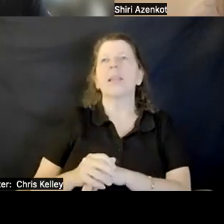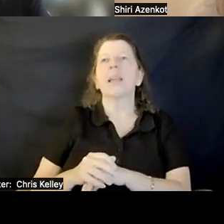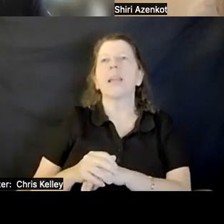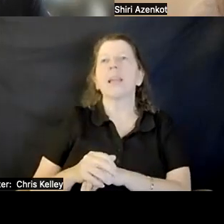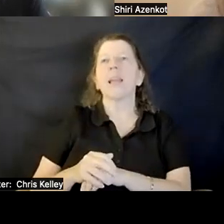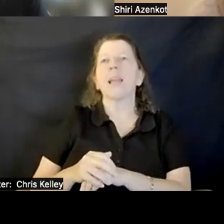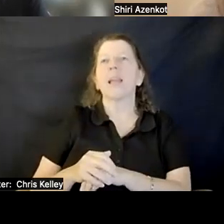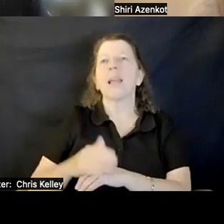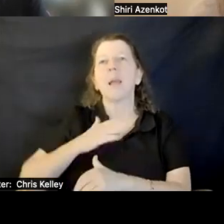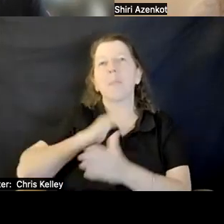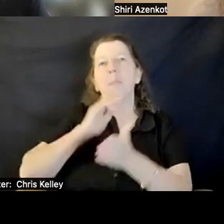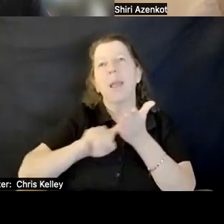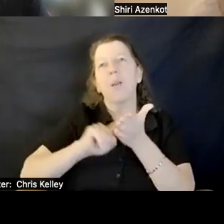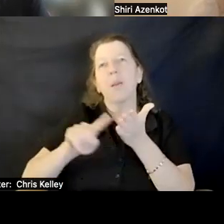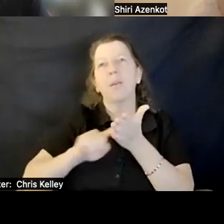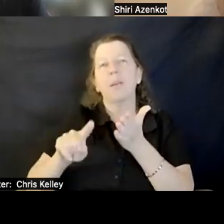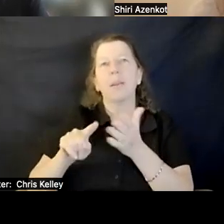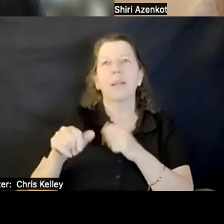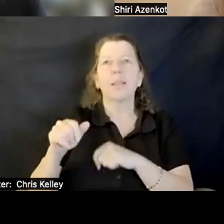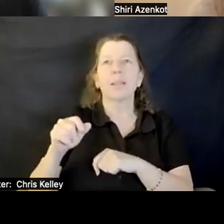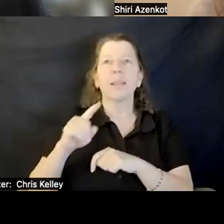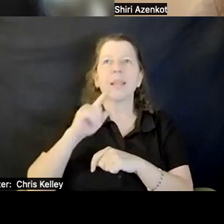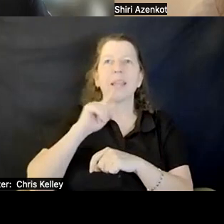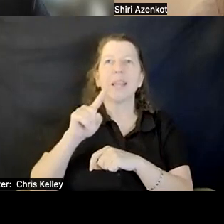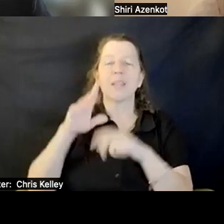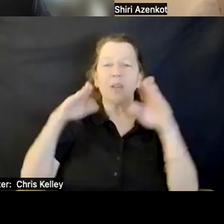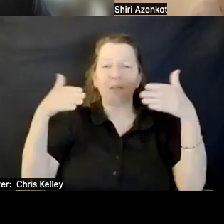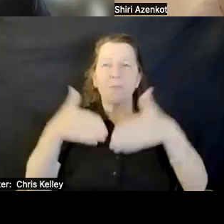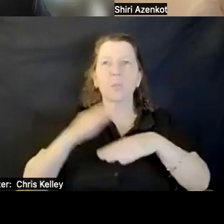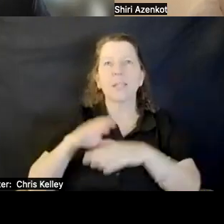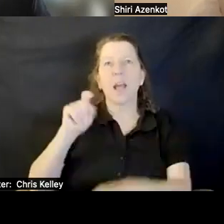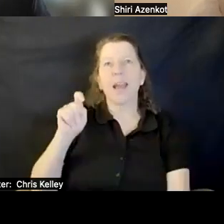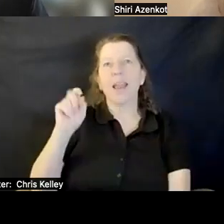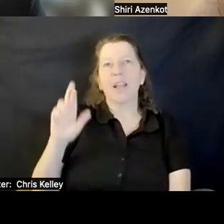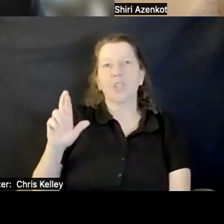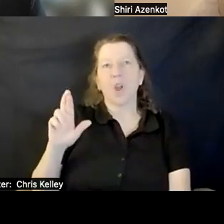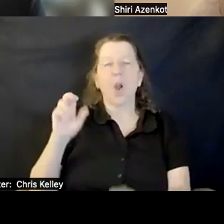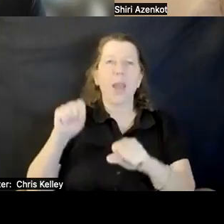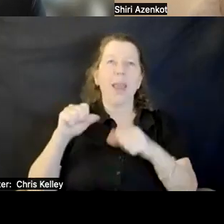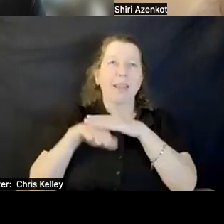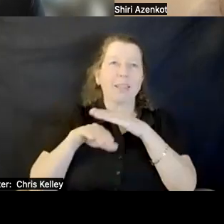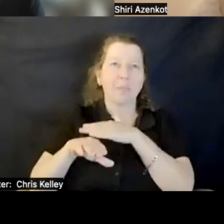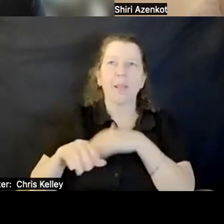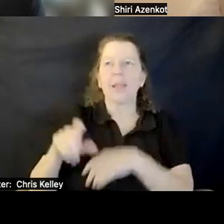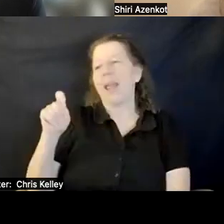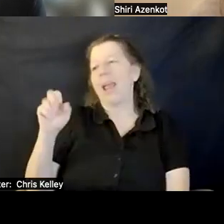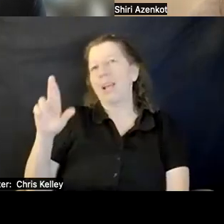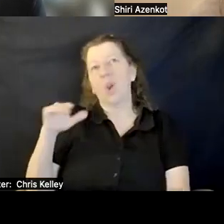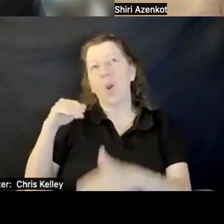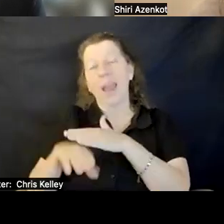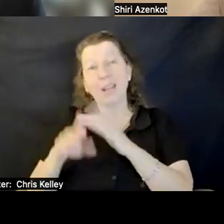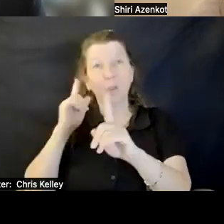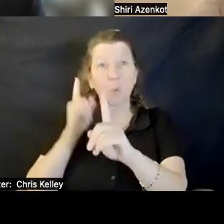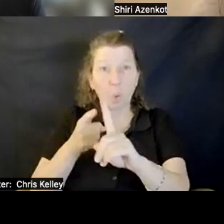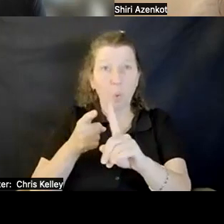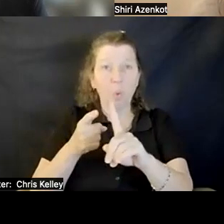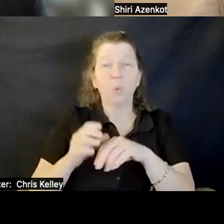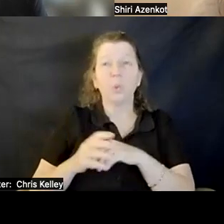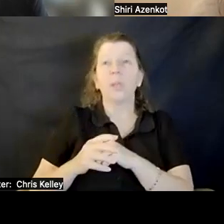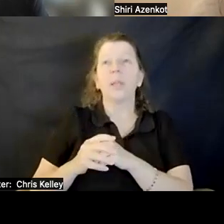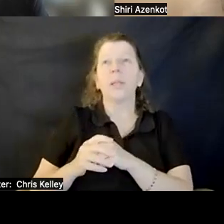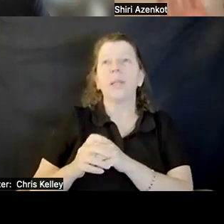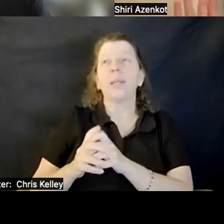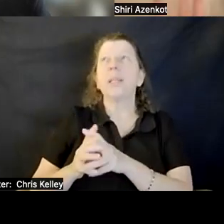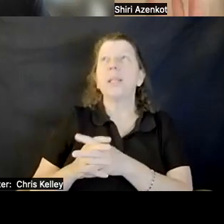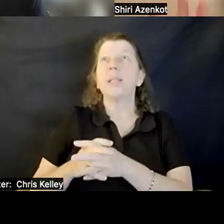My research is inaccessibility with a focus on XR. The goal of XR access was to promote research in